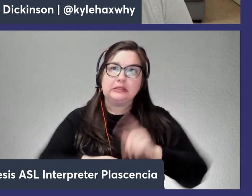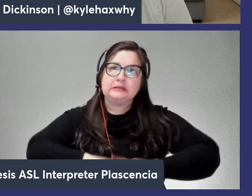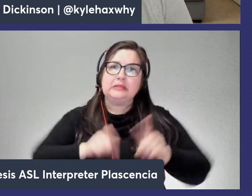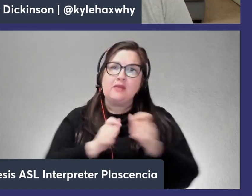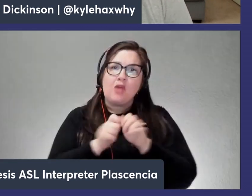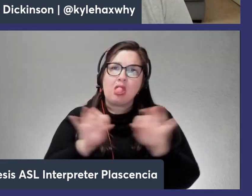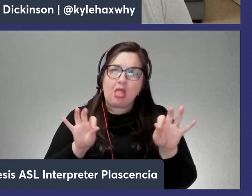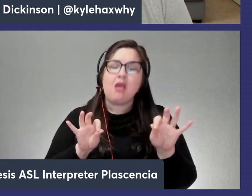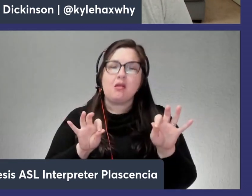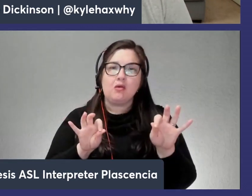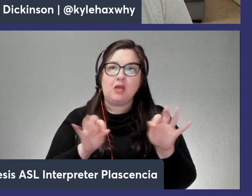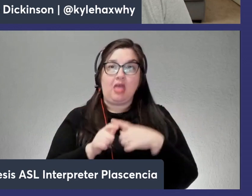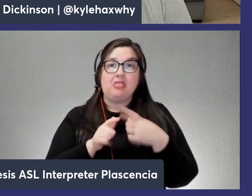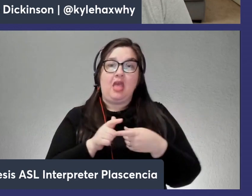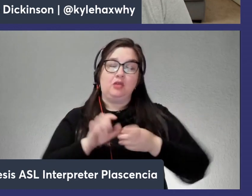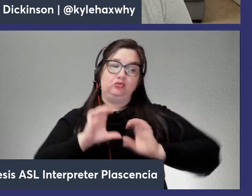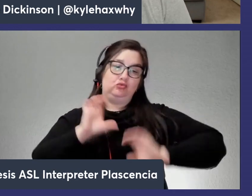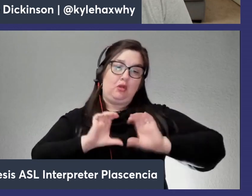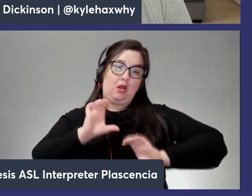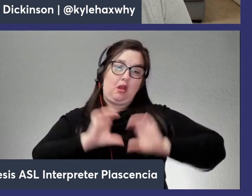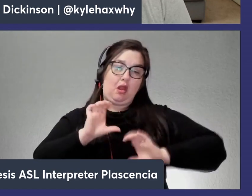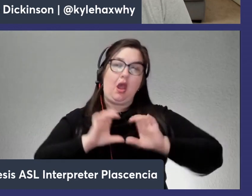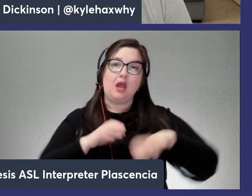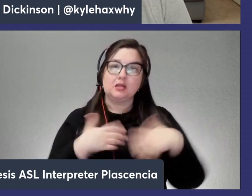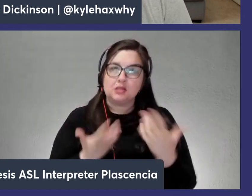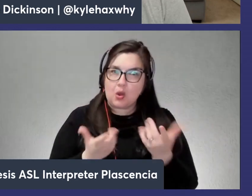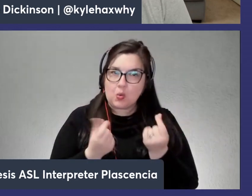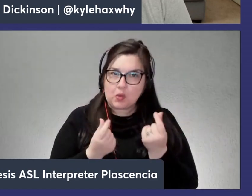Then when we chat, to communicate, we use machine translation.